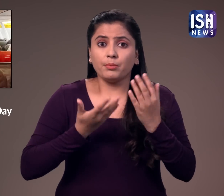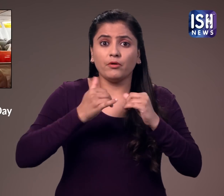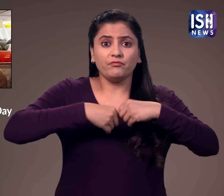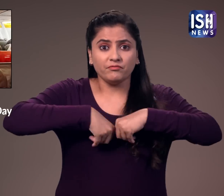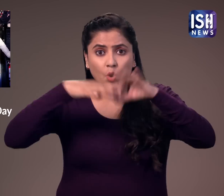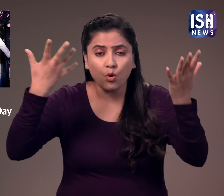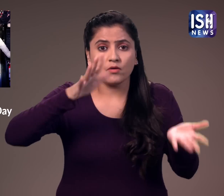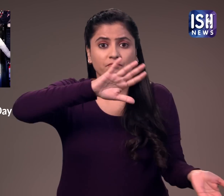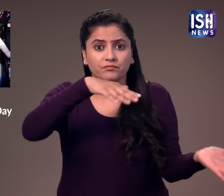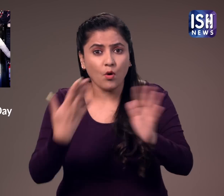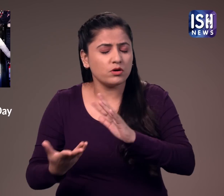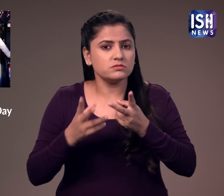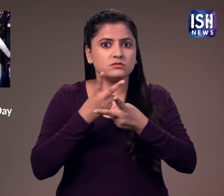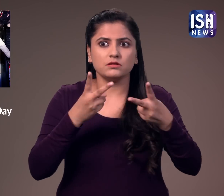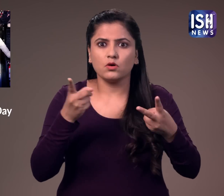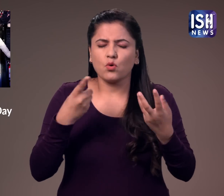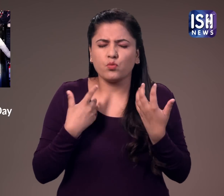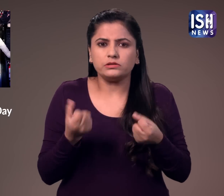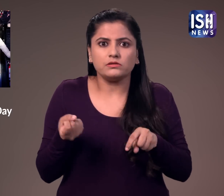and would have caused accident.